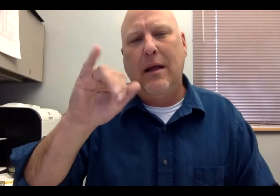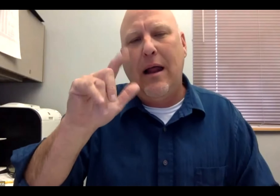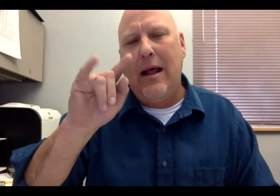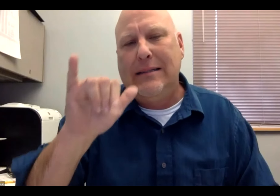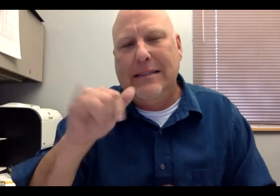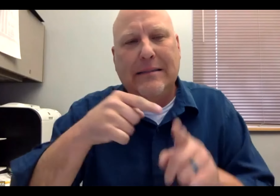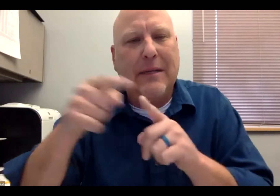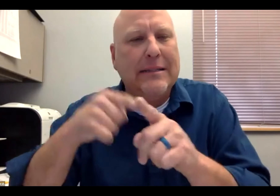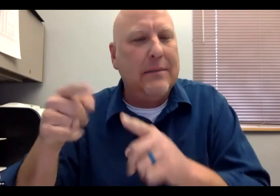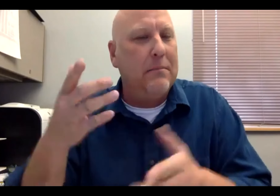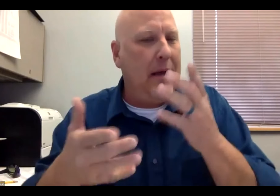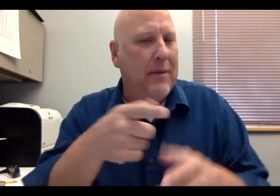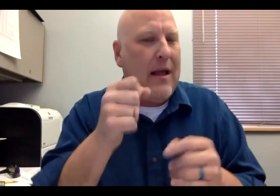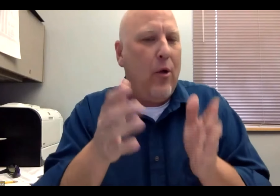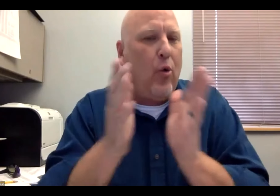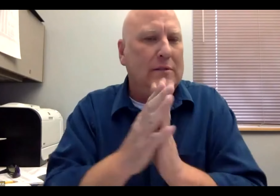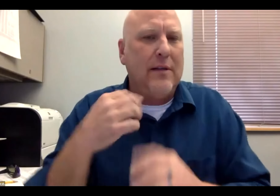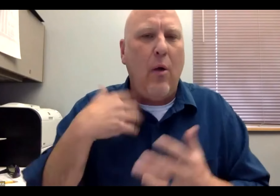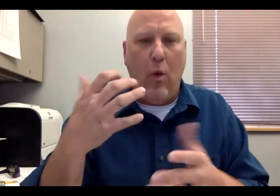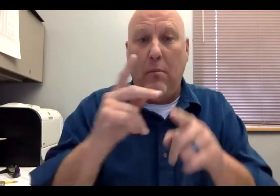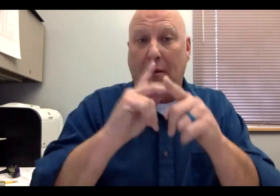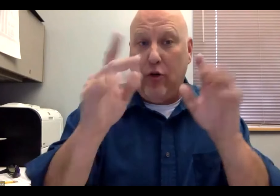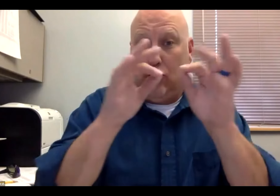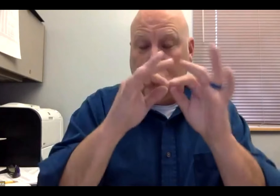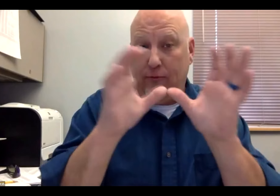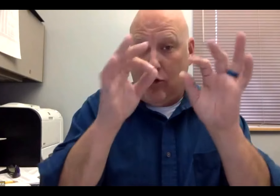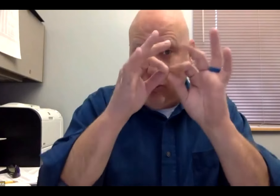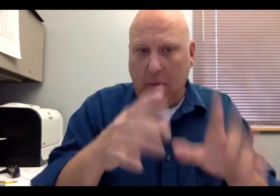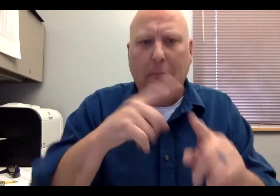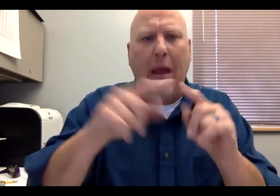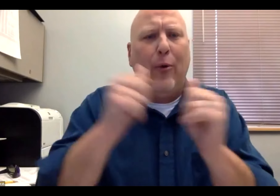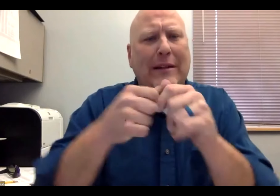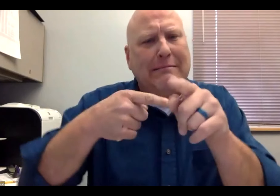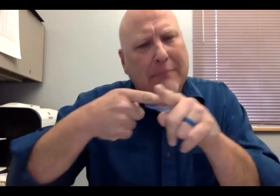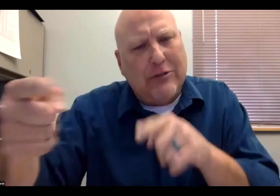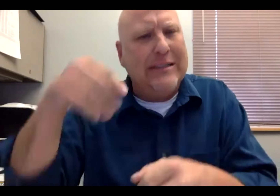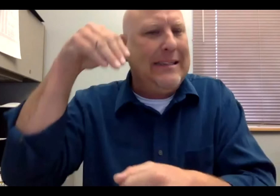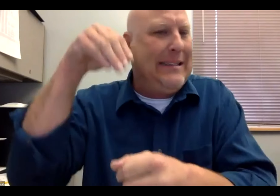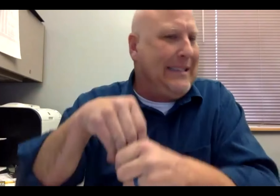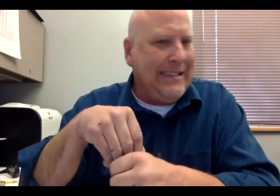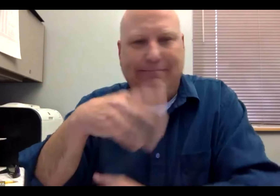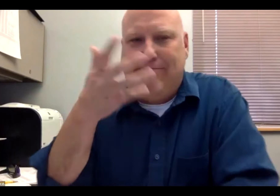to a rating system. But maybe identifying more specialty. And then you can request the